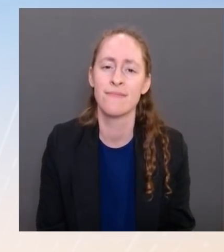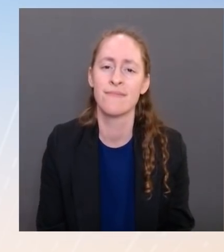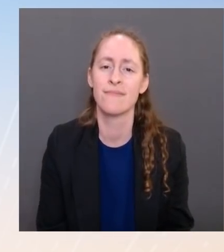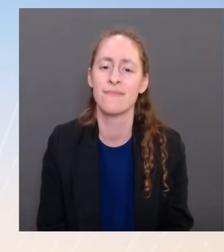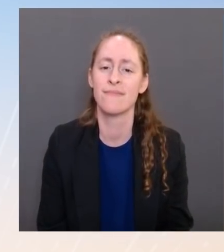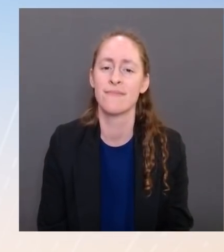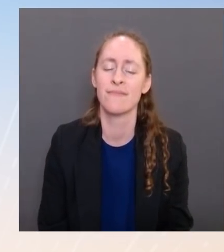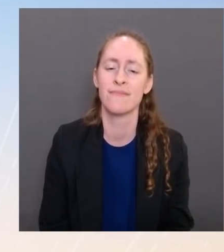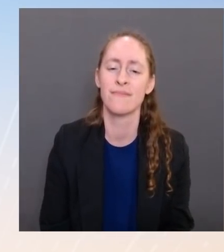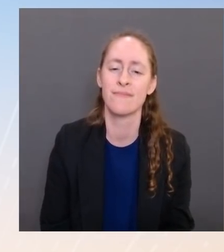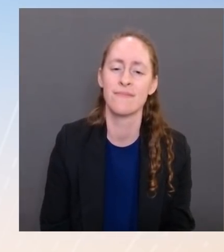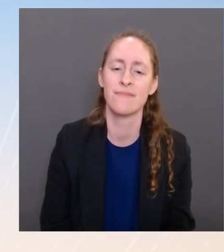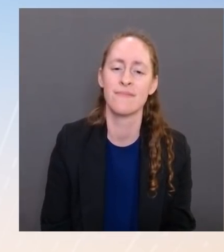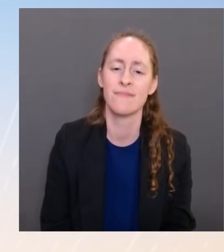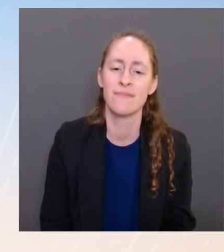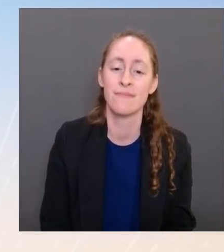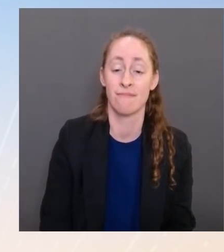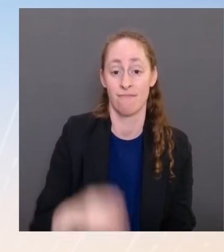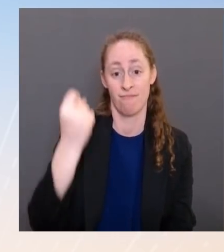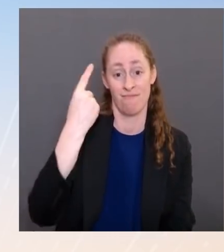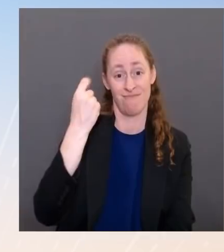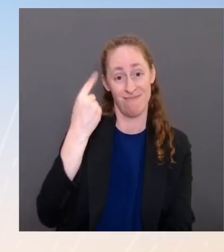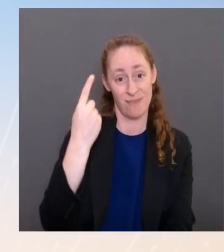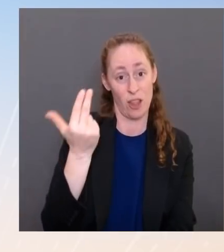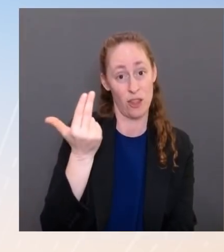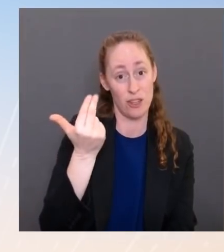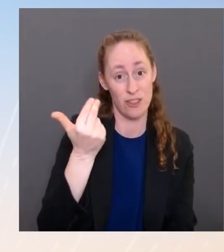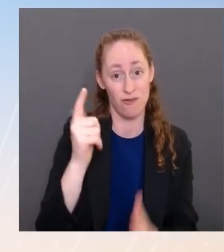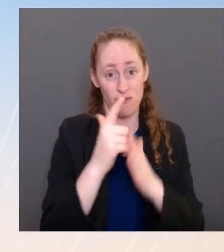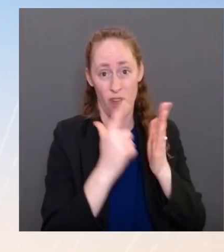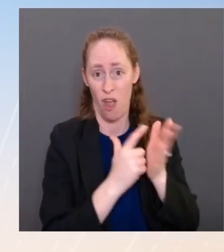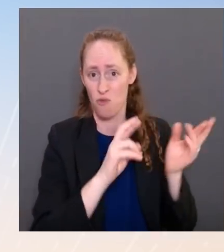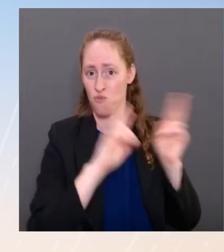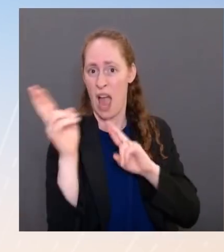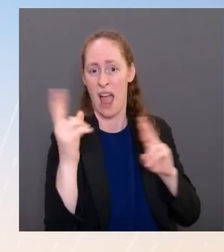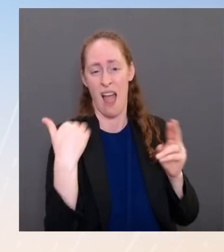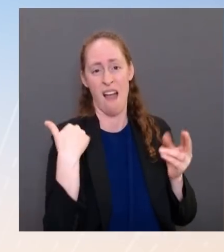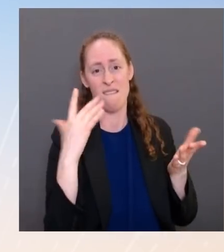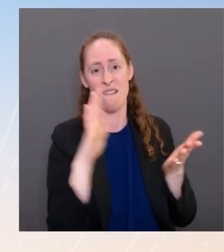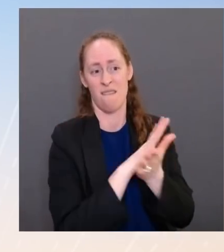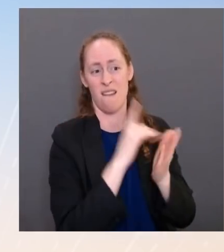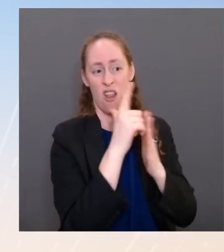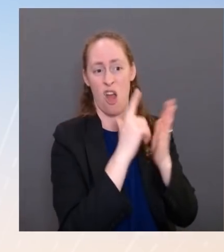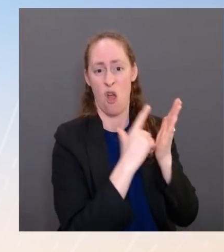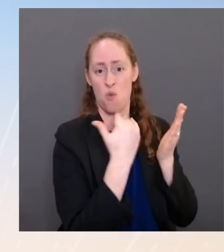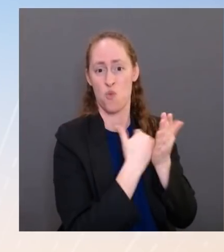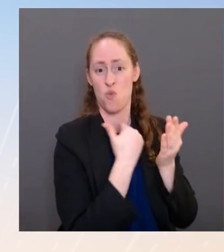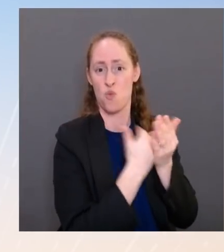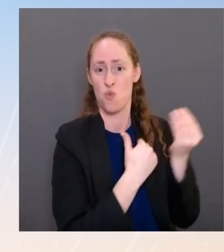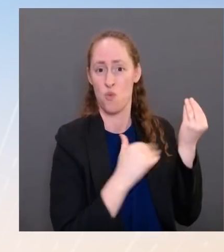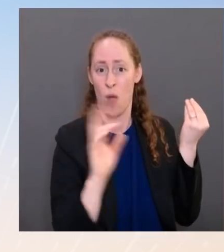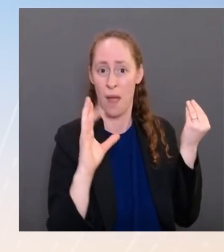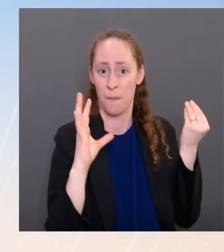26 states have indicated that they could overturn or ban or take immediate action should this --